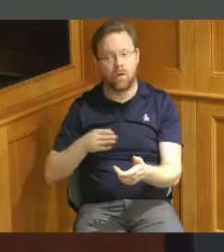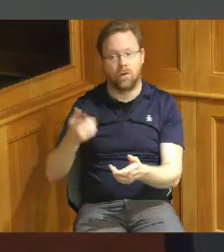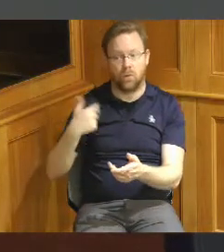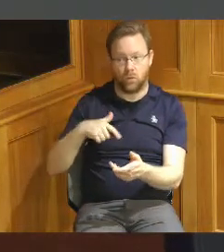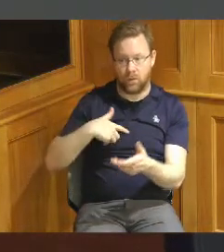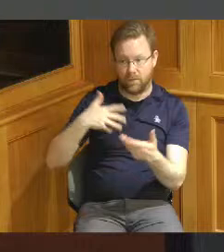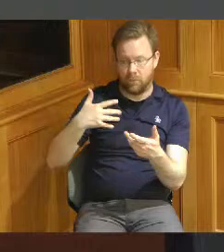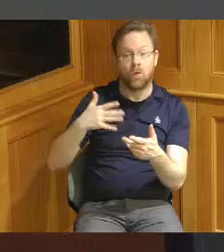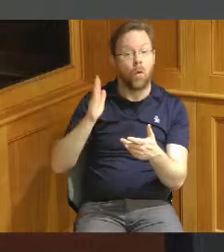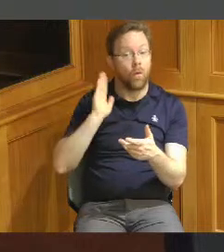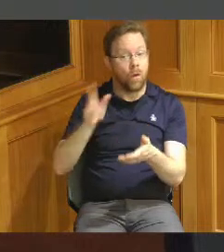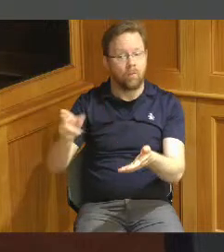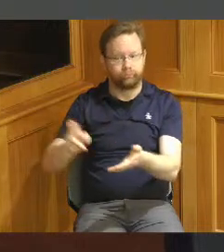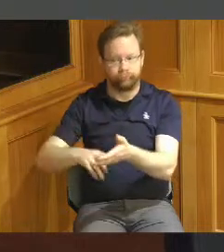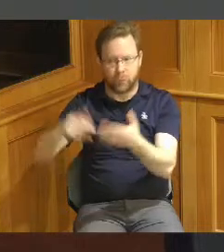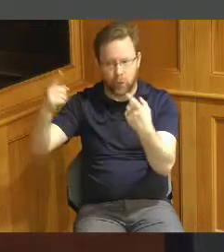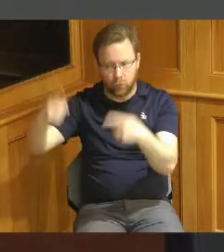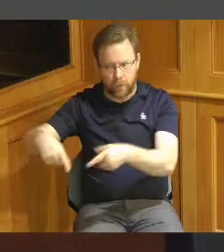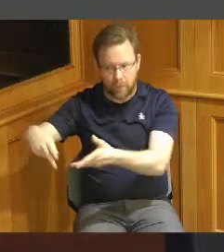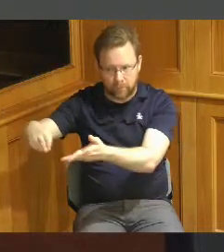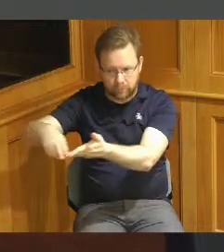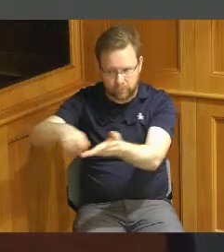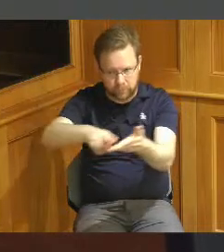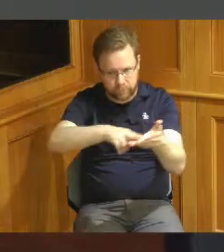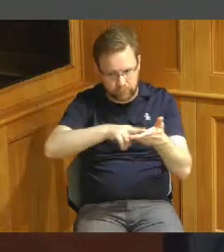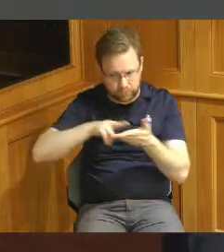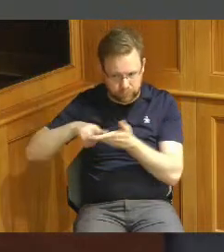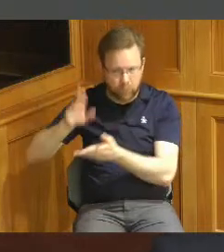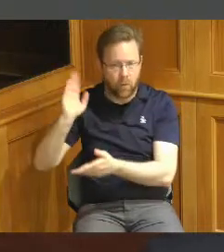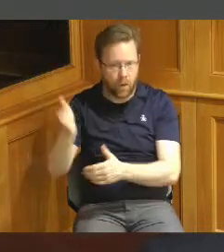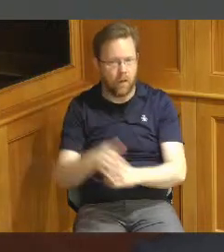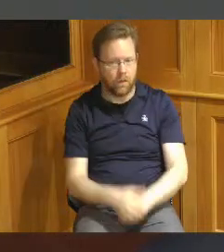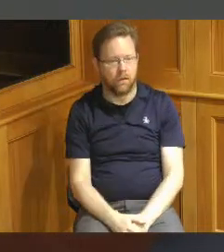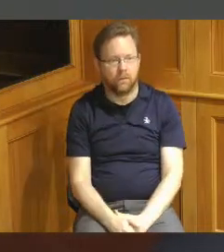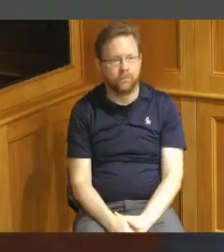help throughout counties in Ohio with the health and quality of life for seniors in